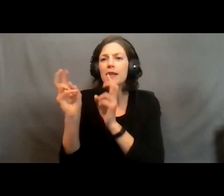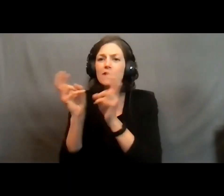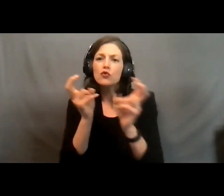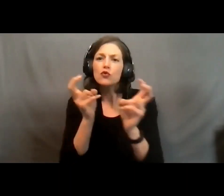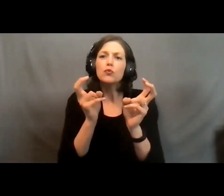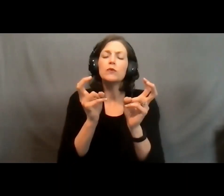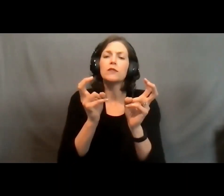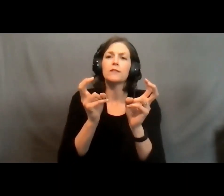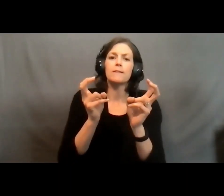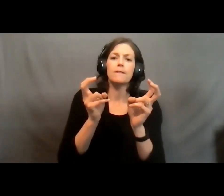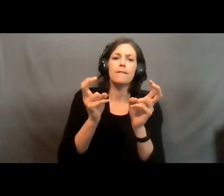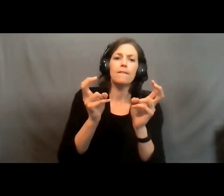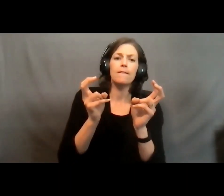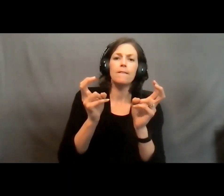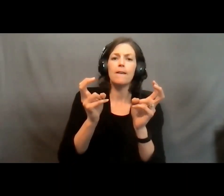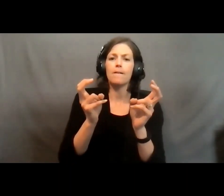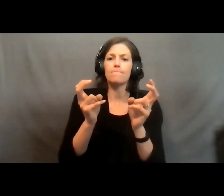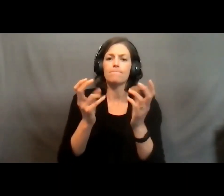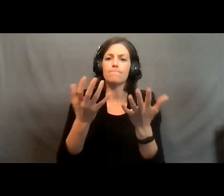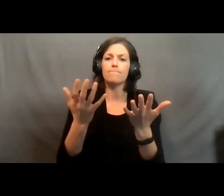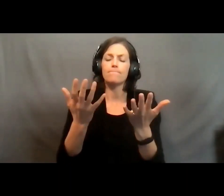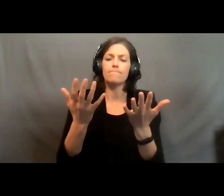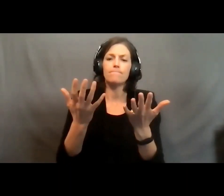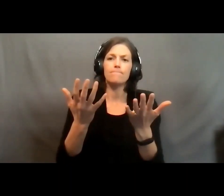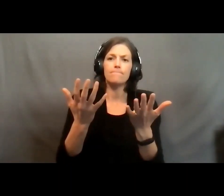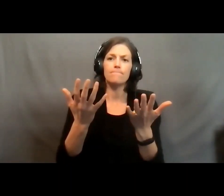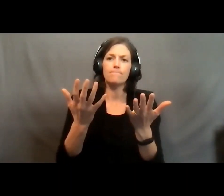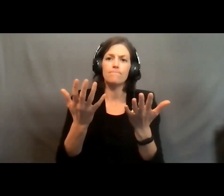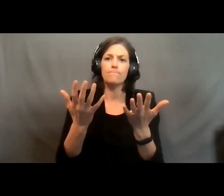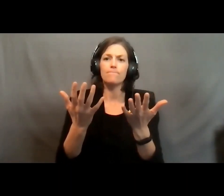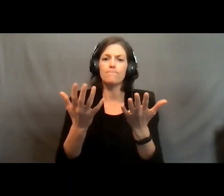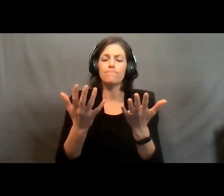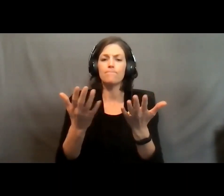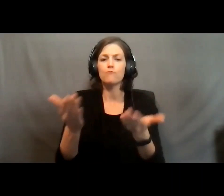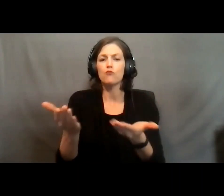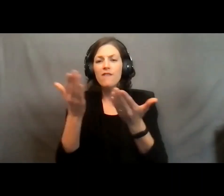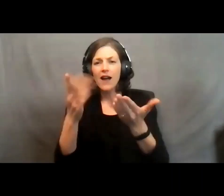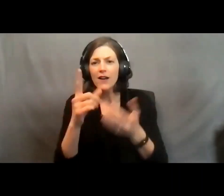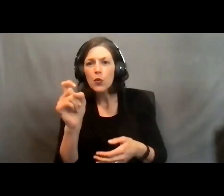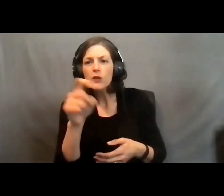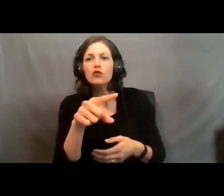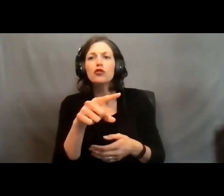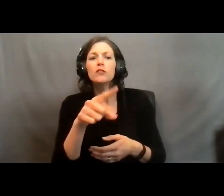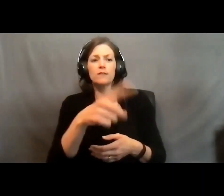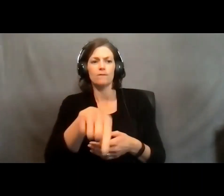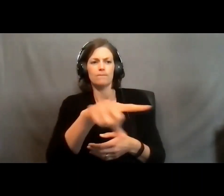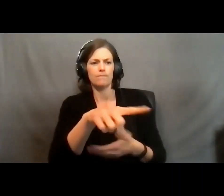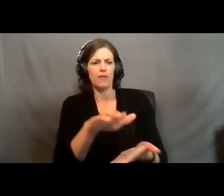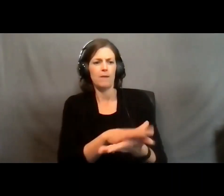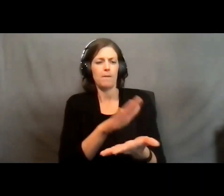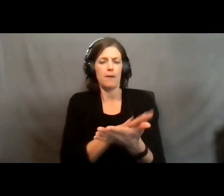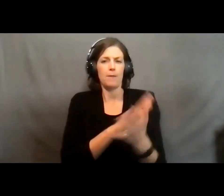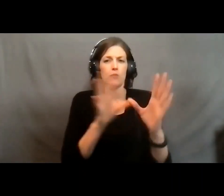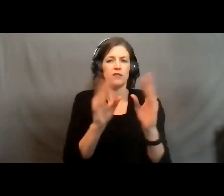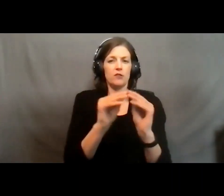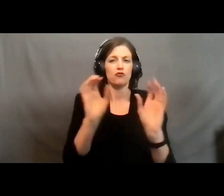raise questions that paper presenters 13:35:26 can address to enliven and enrich